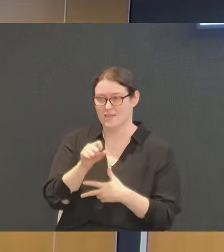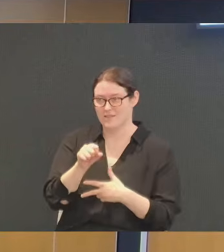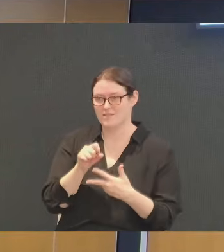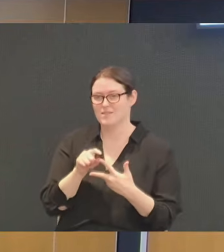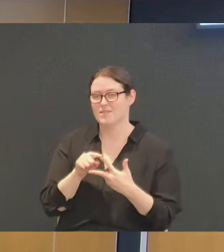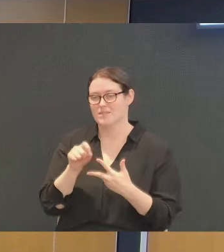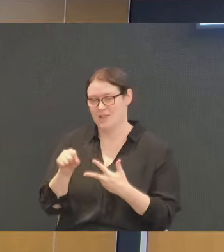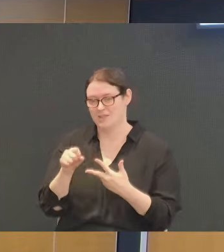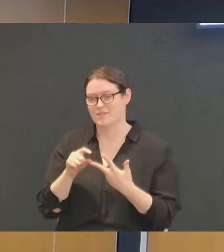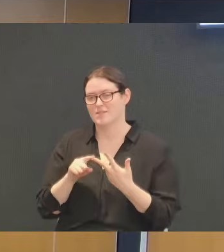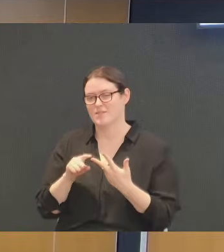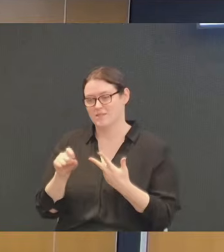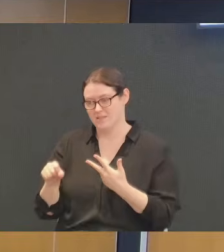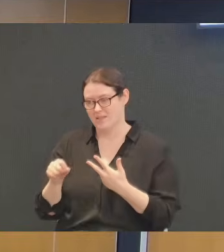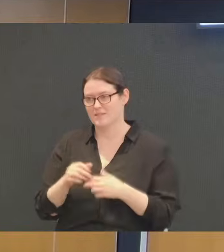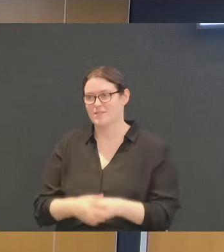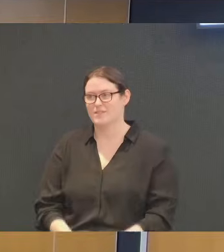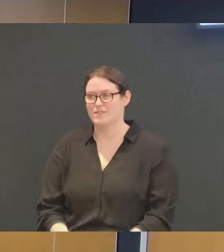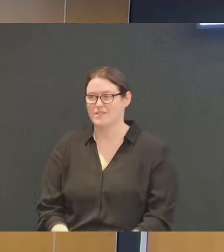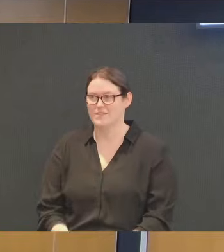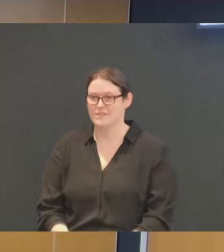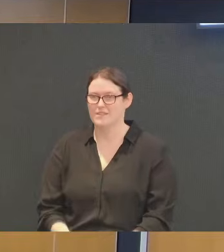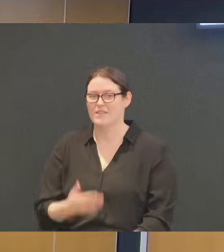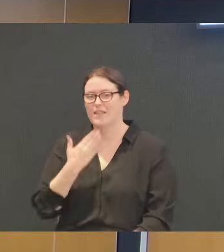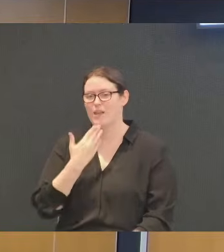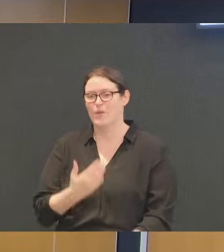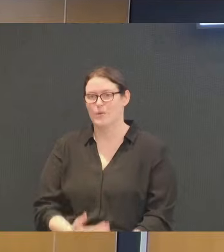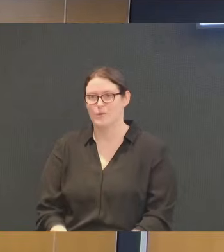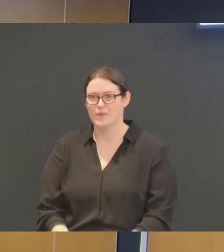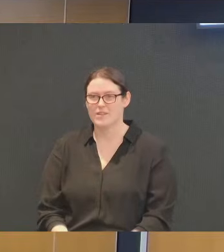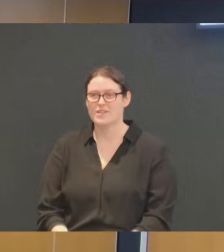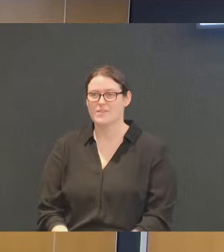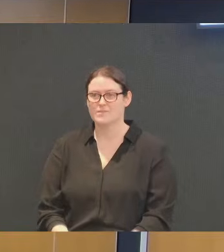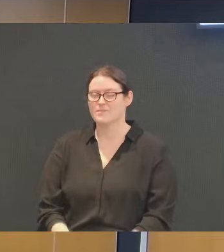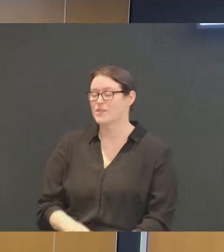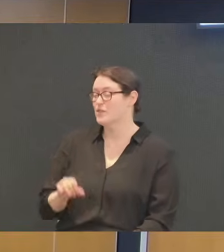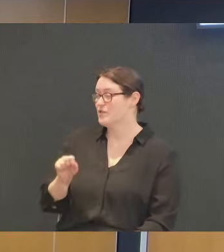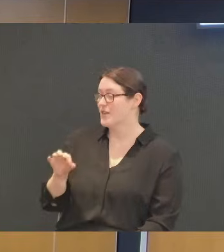Commissioner Reece. Yes. Commissioner Driehaus. Yes. Thank you. Thank you, Commissioners. Uh,